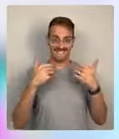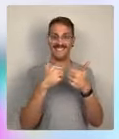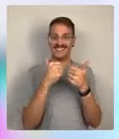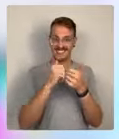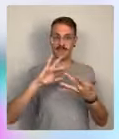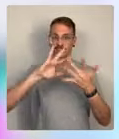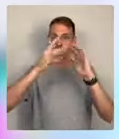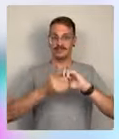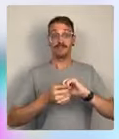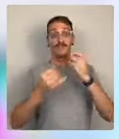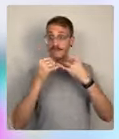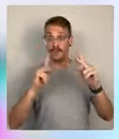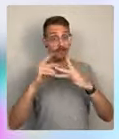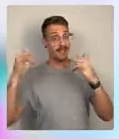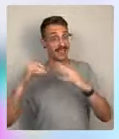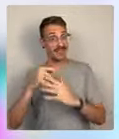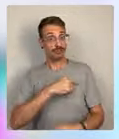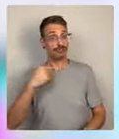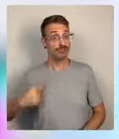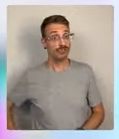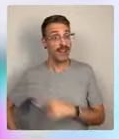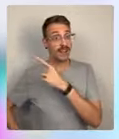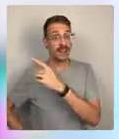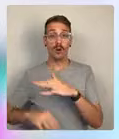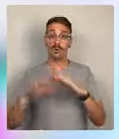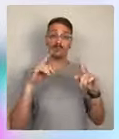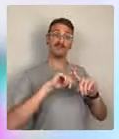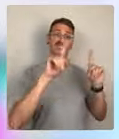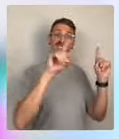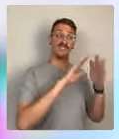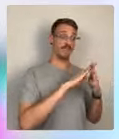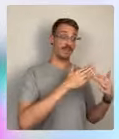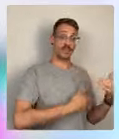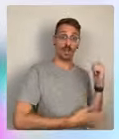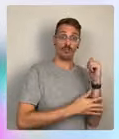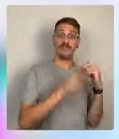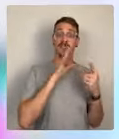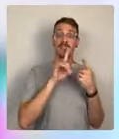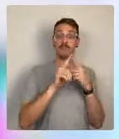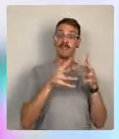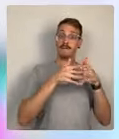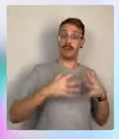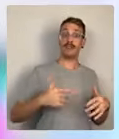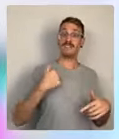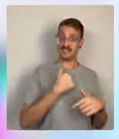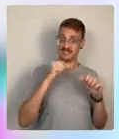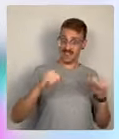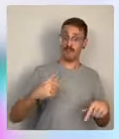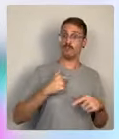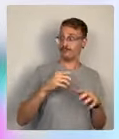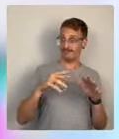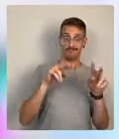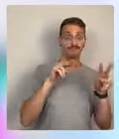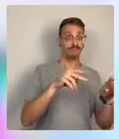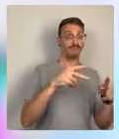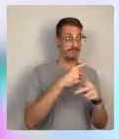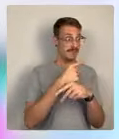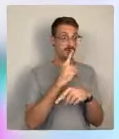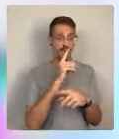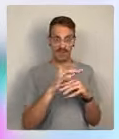of all countries that are having a gaming ecosystem. If you have players that are in China or players that are in a different country, speaking with Americans, can we do moderation